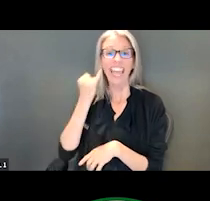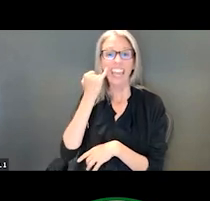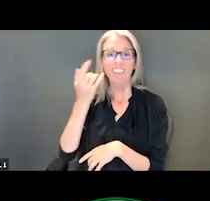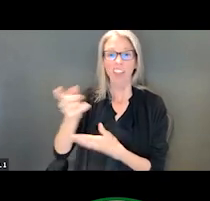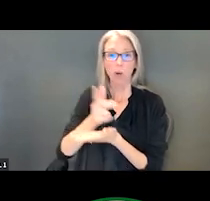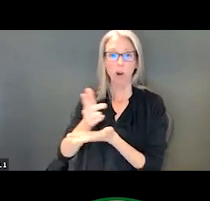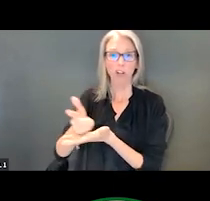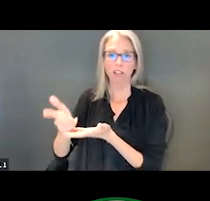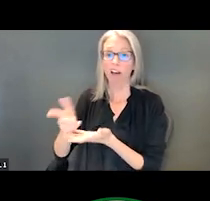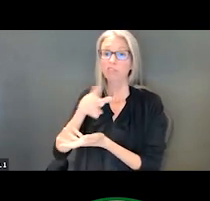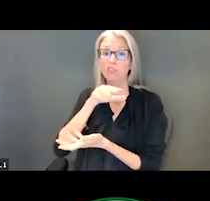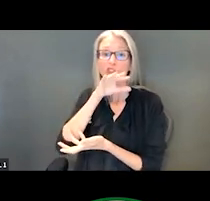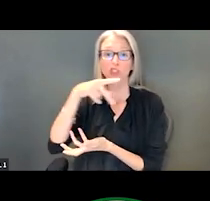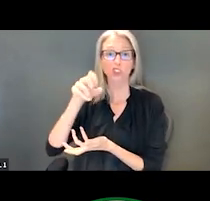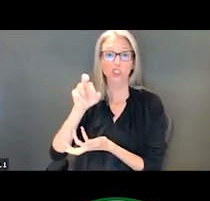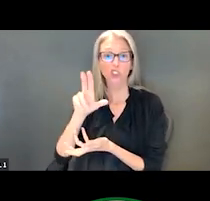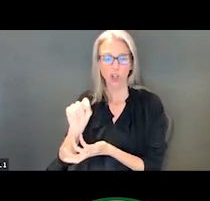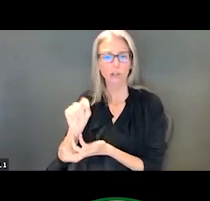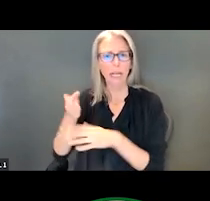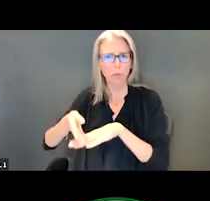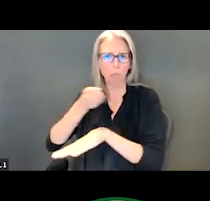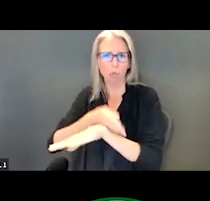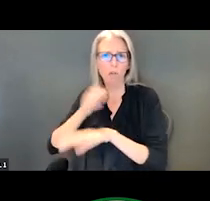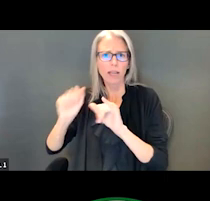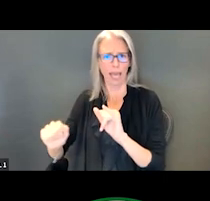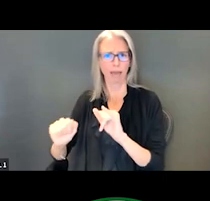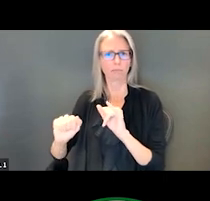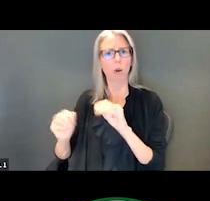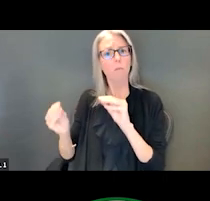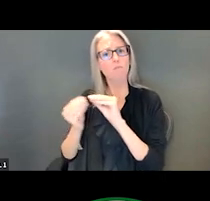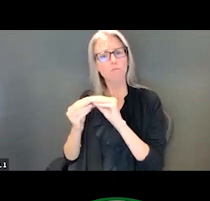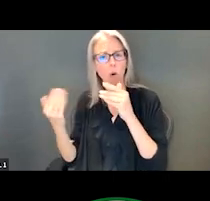are more specific to park locations, we can kind of bridge that gap and take into consideration